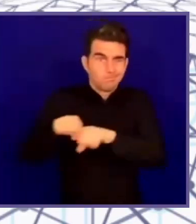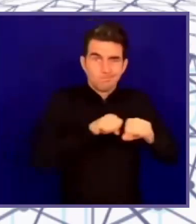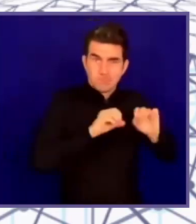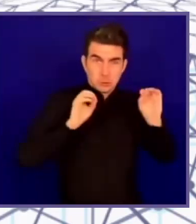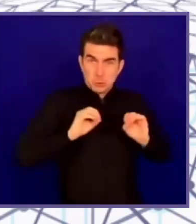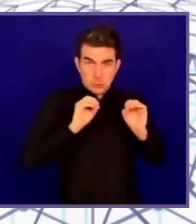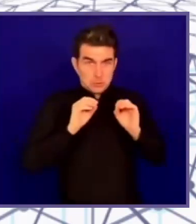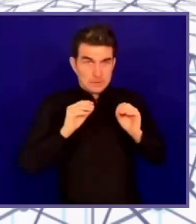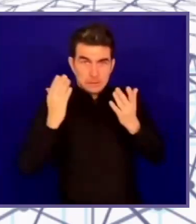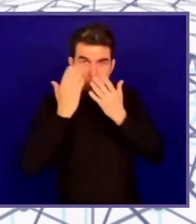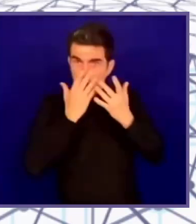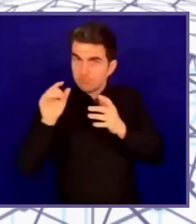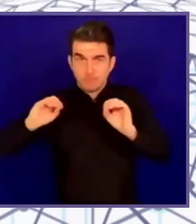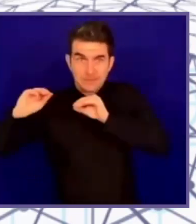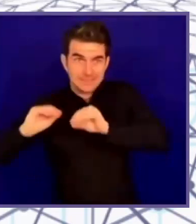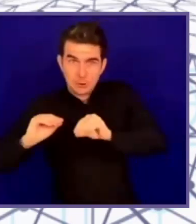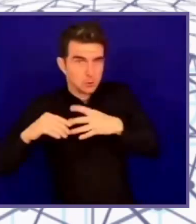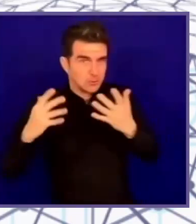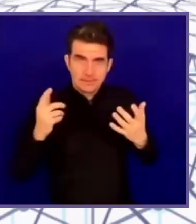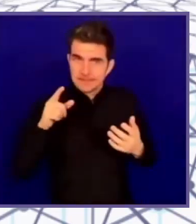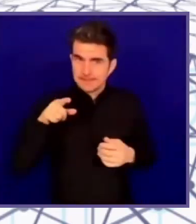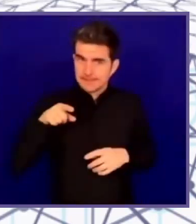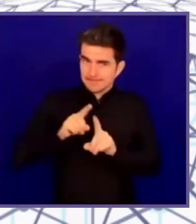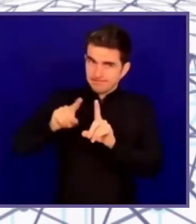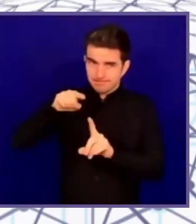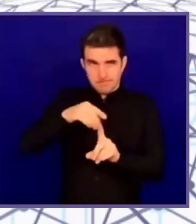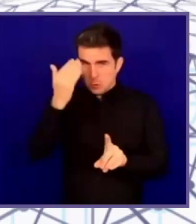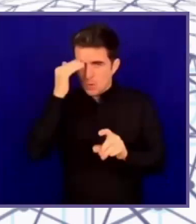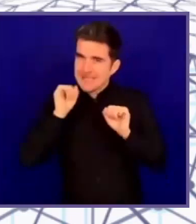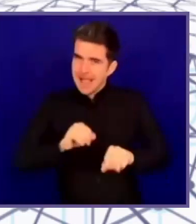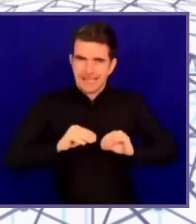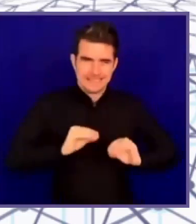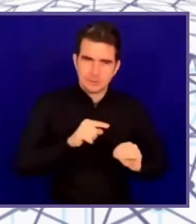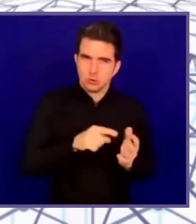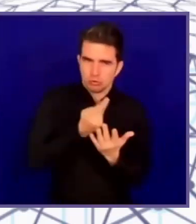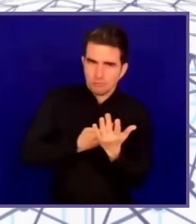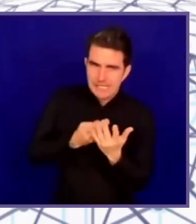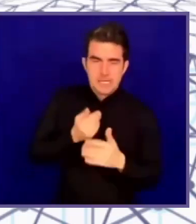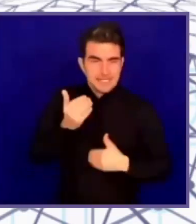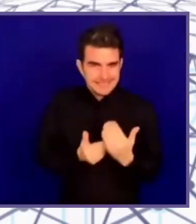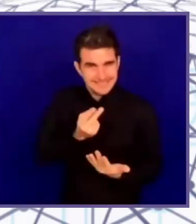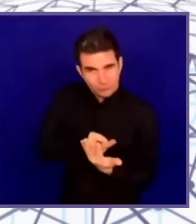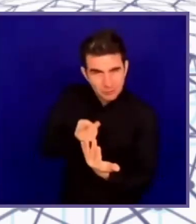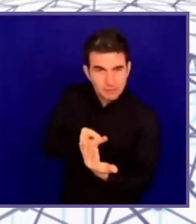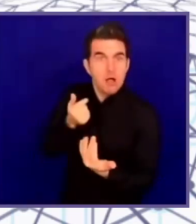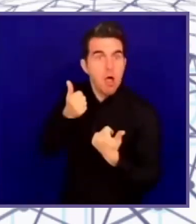age 13. He'd written a book, the first third is written by Sean tell his mother who's fantastic,